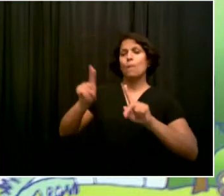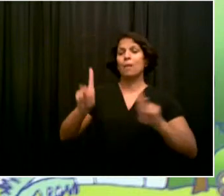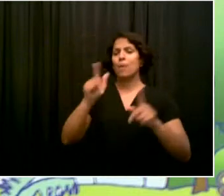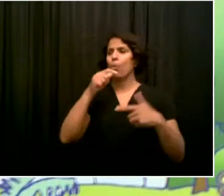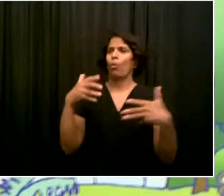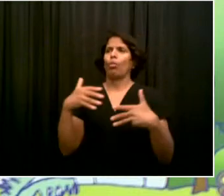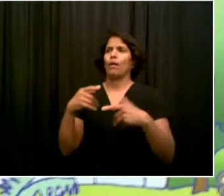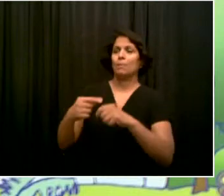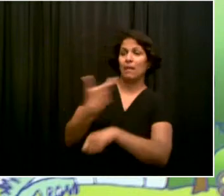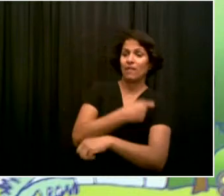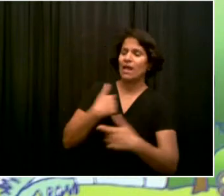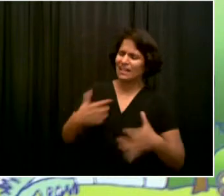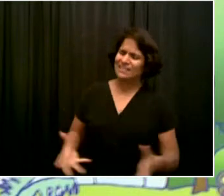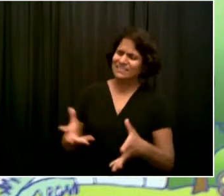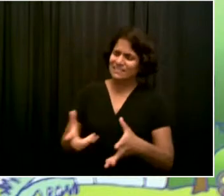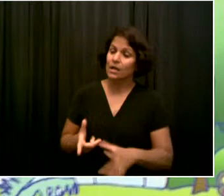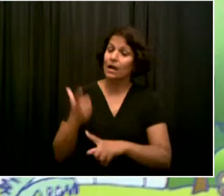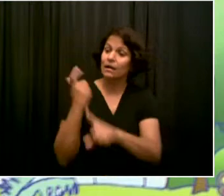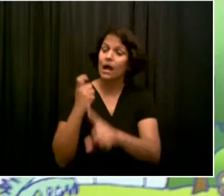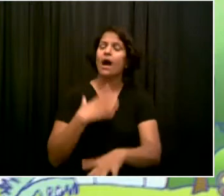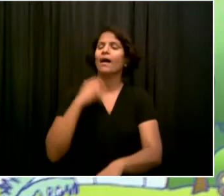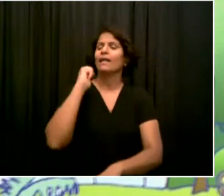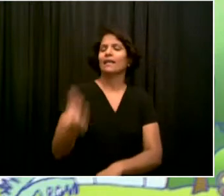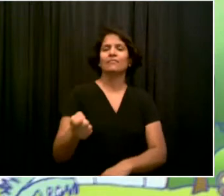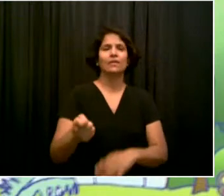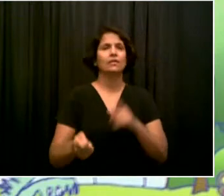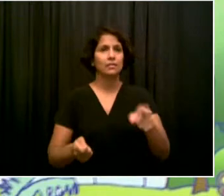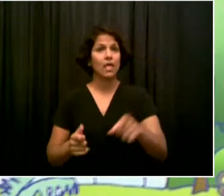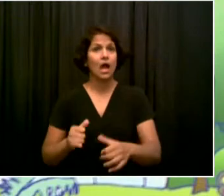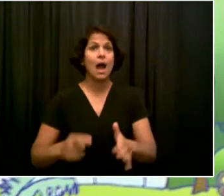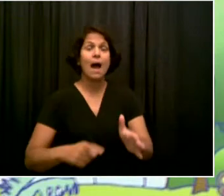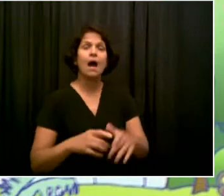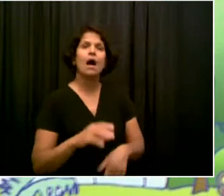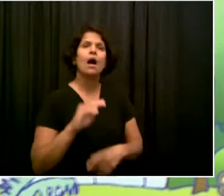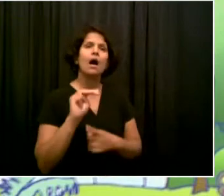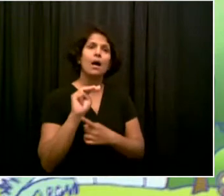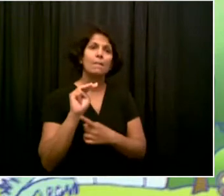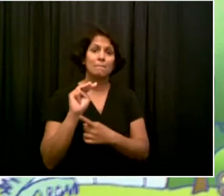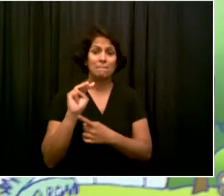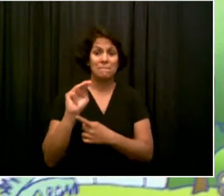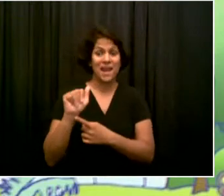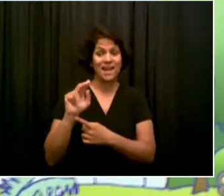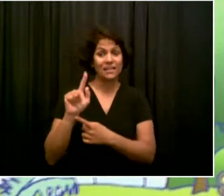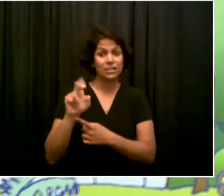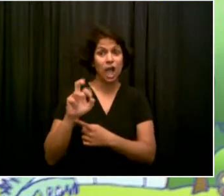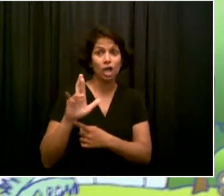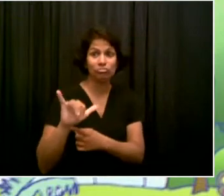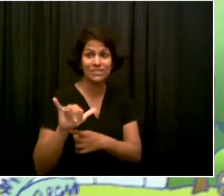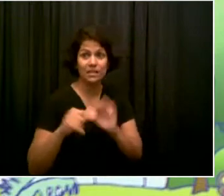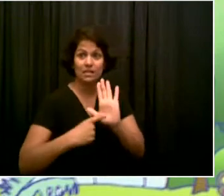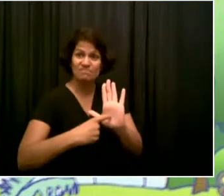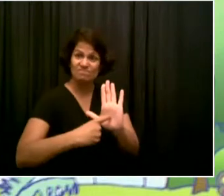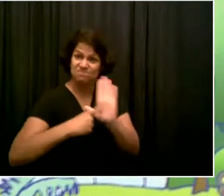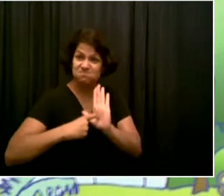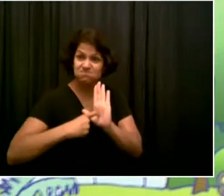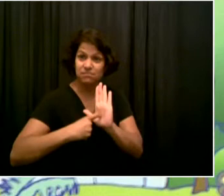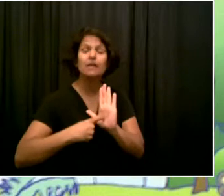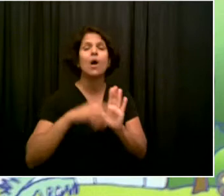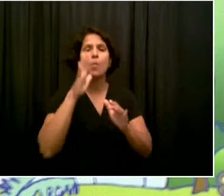IMMEDIATE INCENTIVE WOULD BE VERY TIMELY PARTICULARLY IN COMBINATION WITH MANDATES. THE MESSAGE IS SPREADING RAPIDLY THAT MANDATES ARE